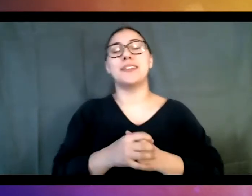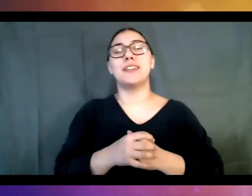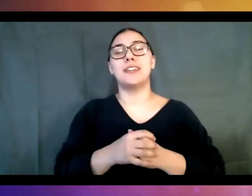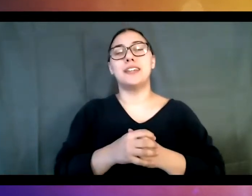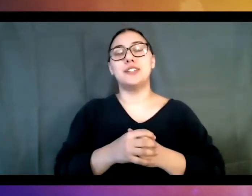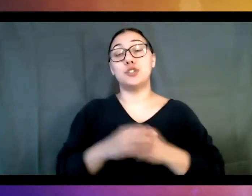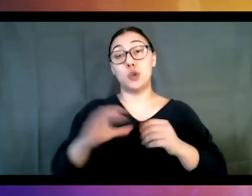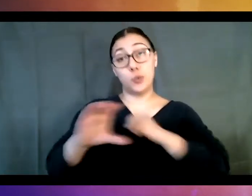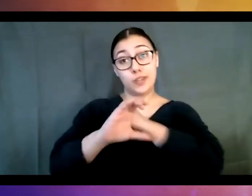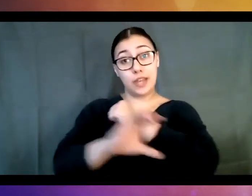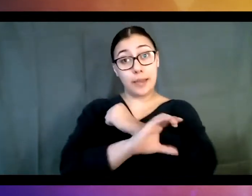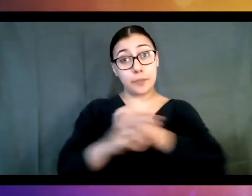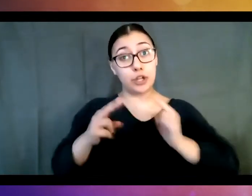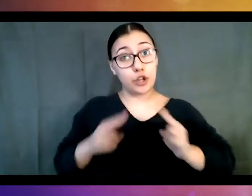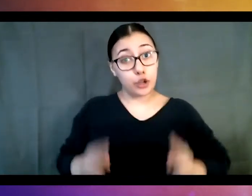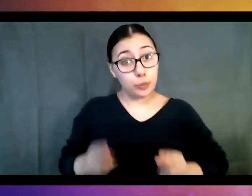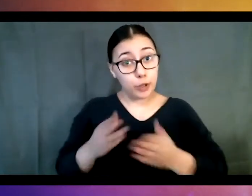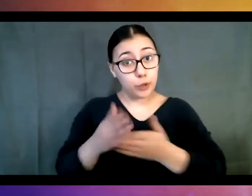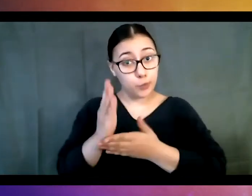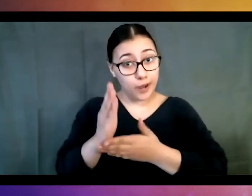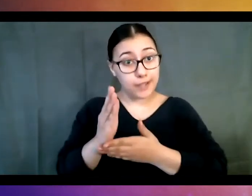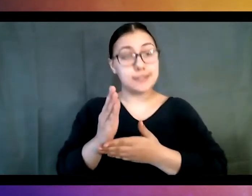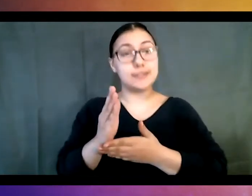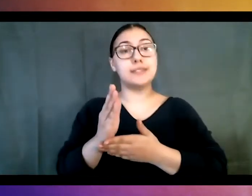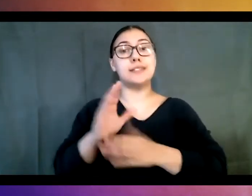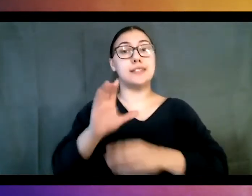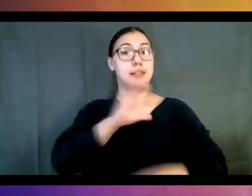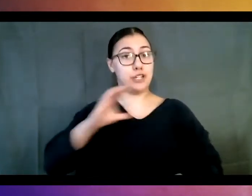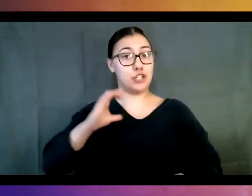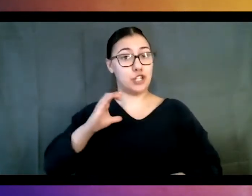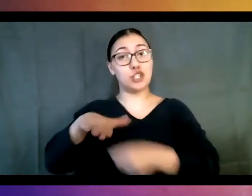is the local enforcement agency for the city's two